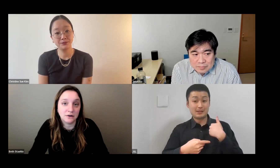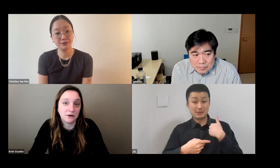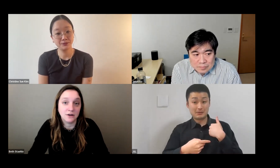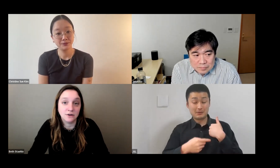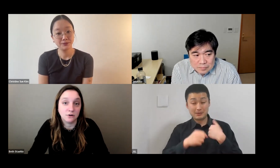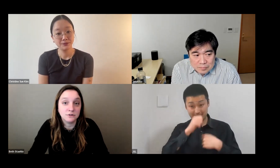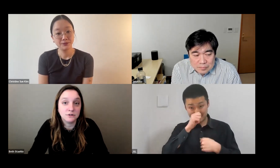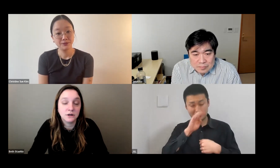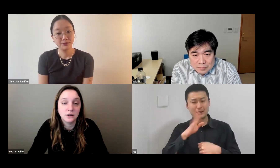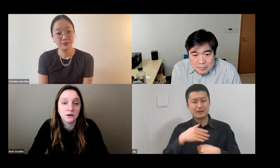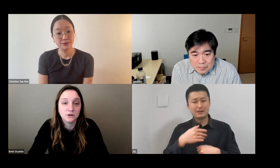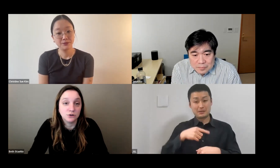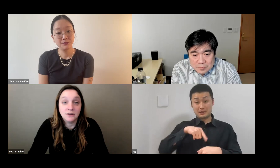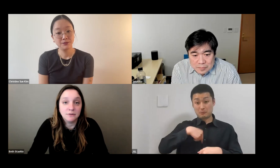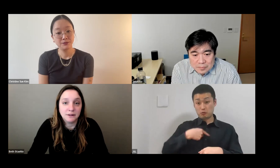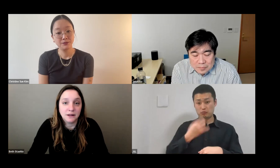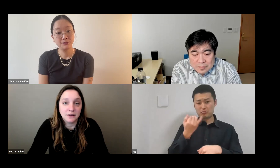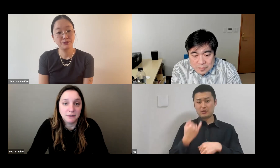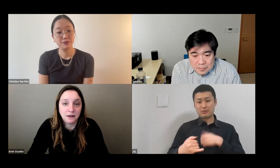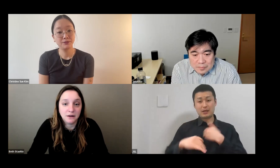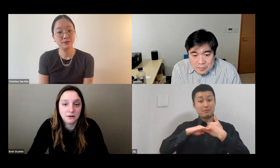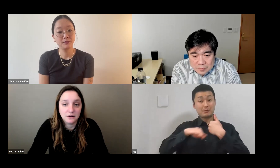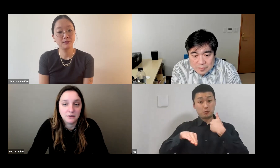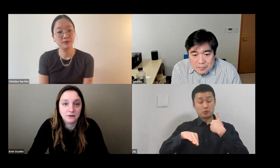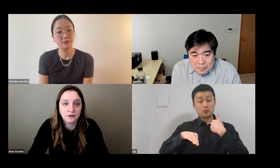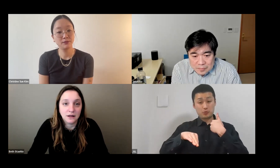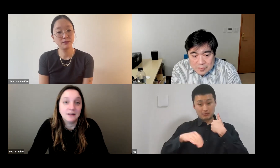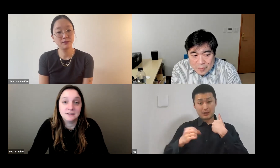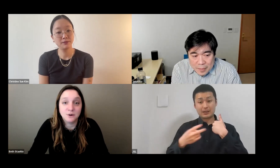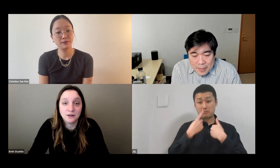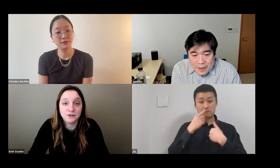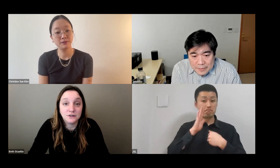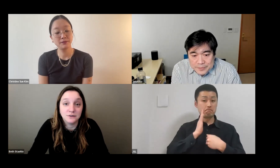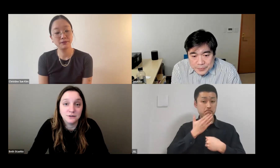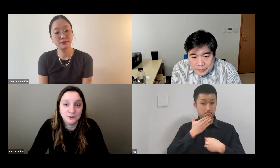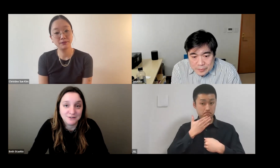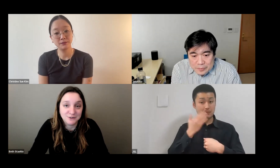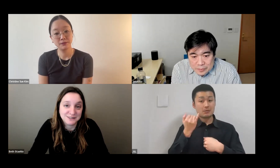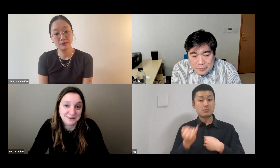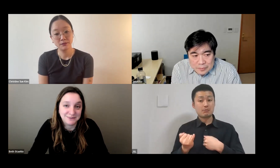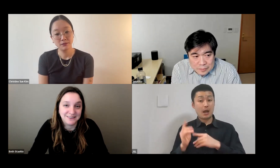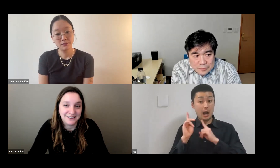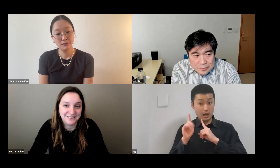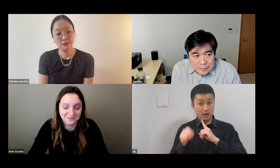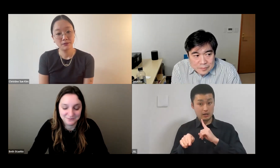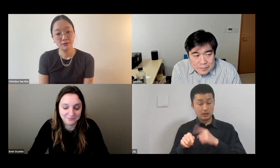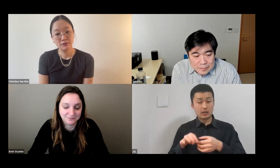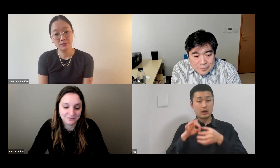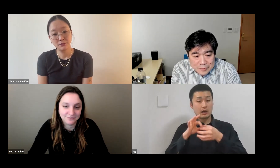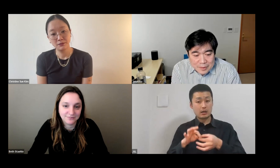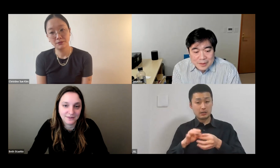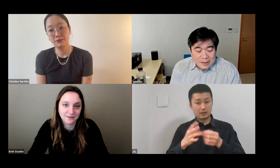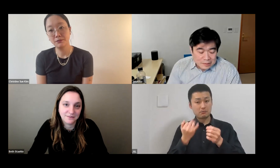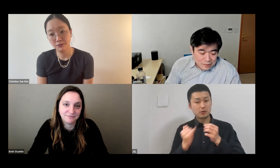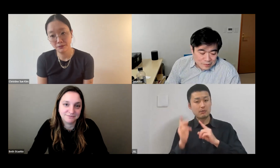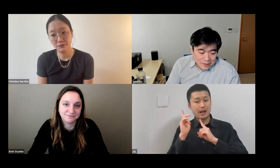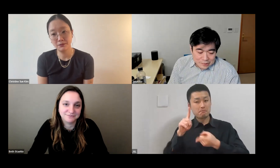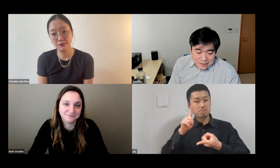and I don't, she’ll never be like me. And that’s okay too, you have to accept that. Very interesting.